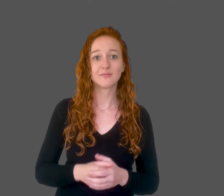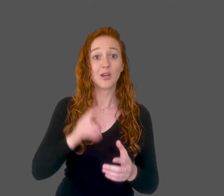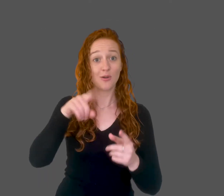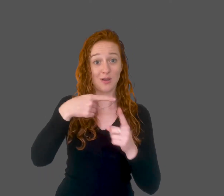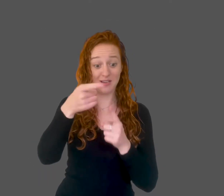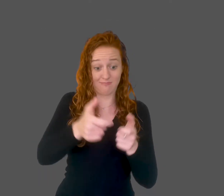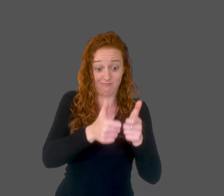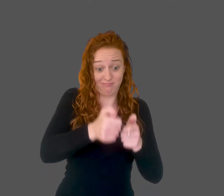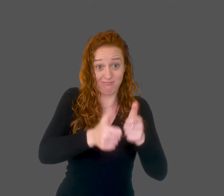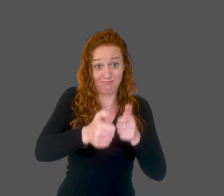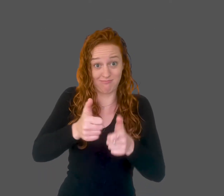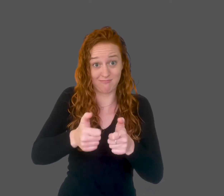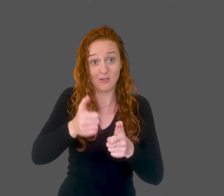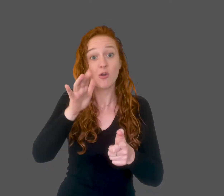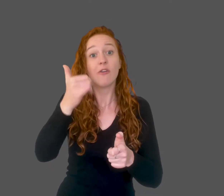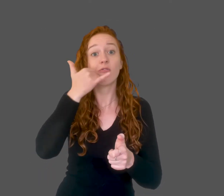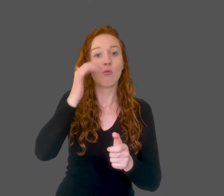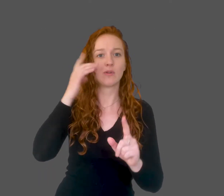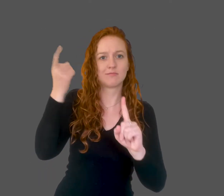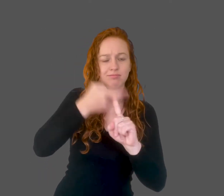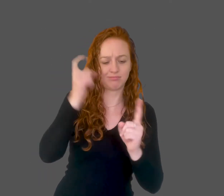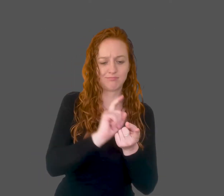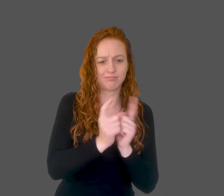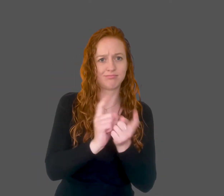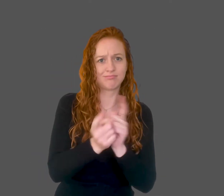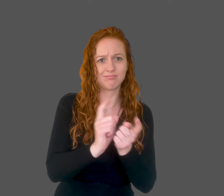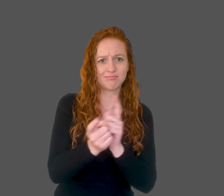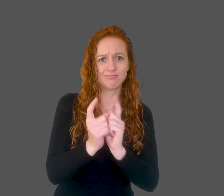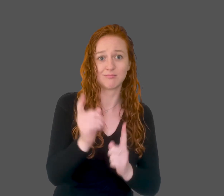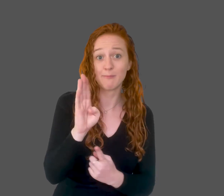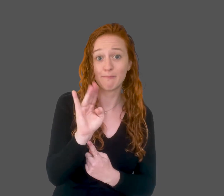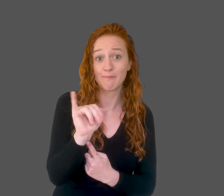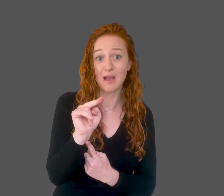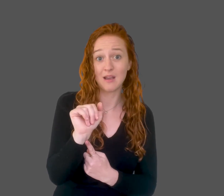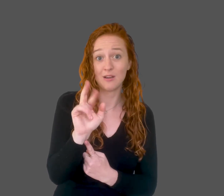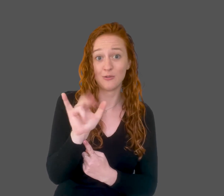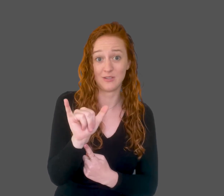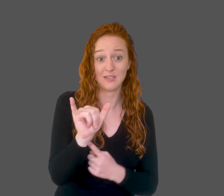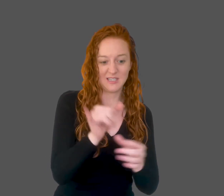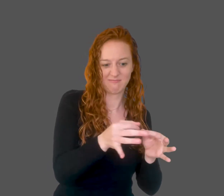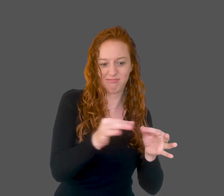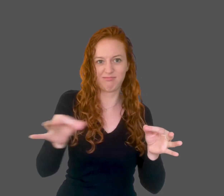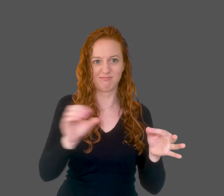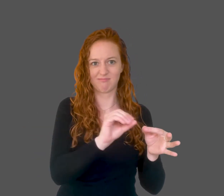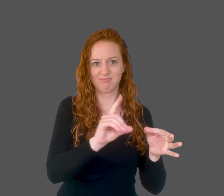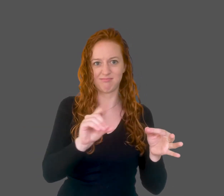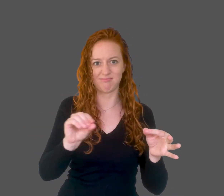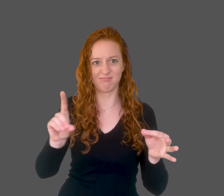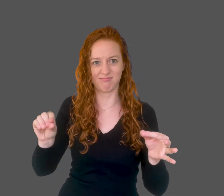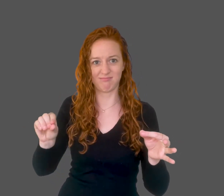As you type a message, your phone will convert your words into binary.